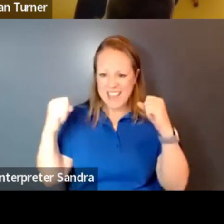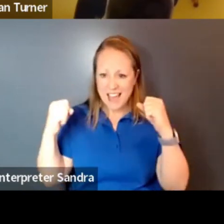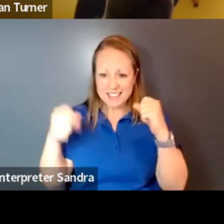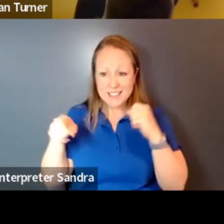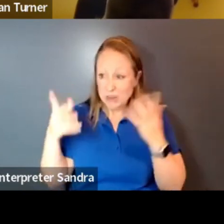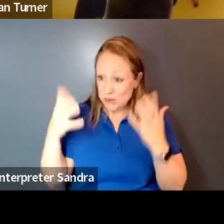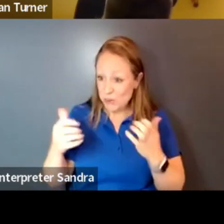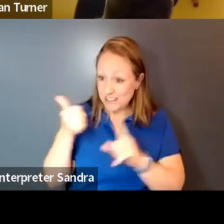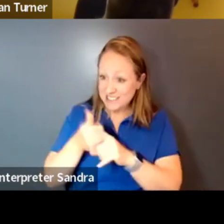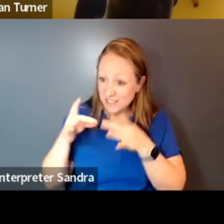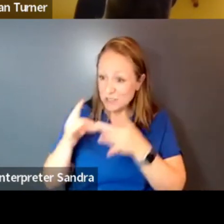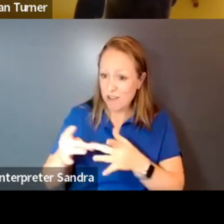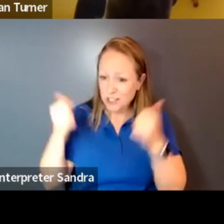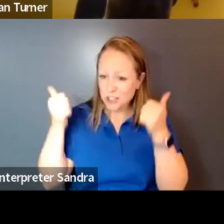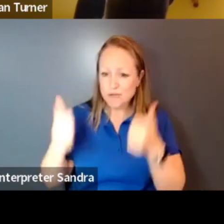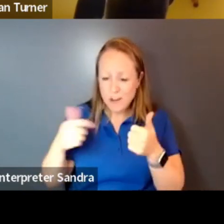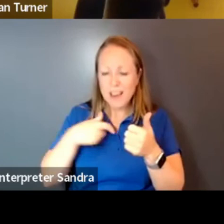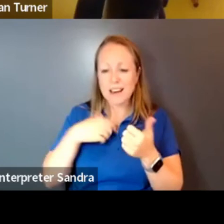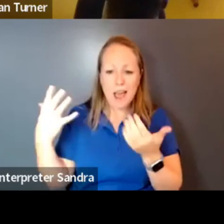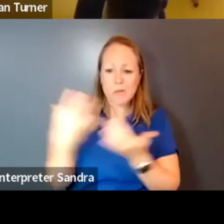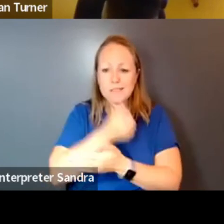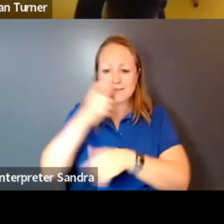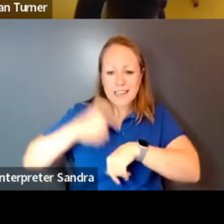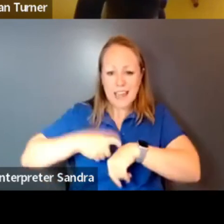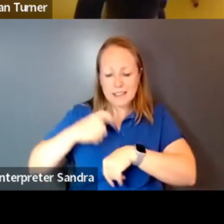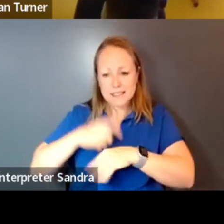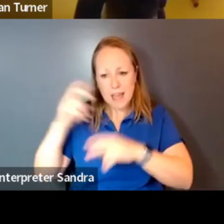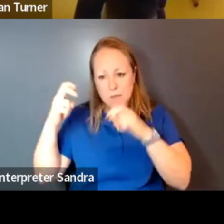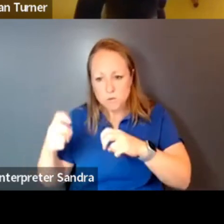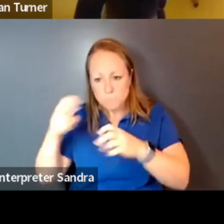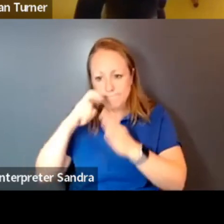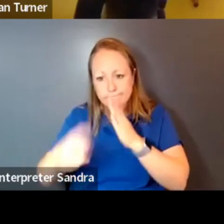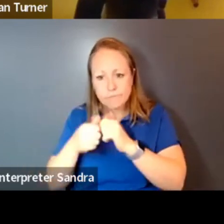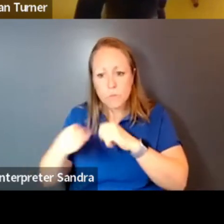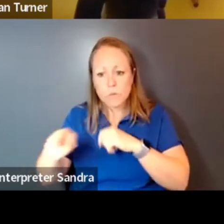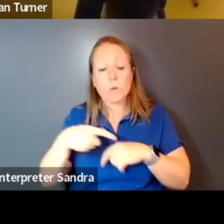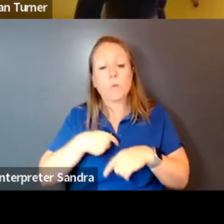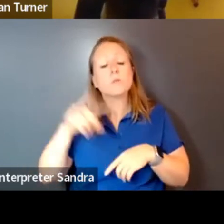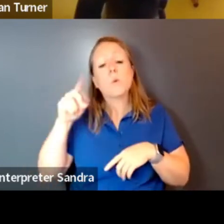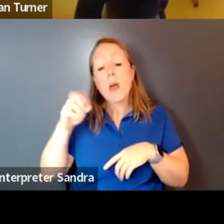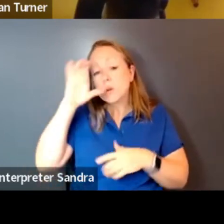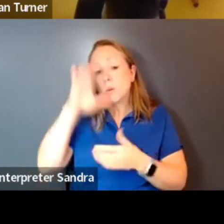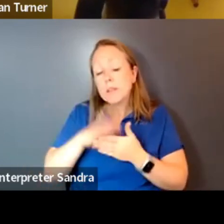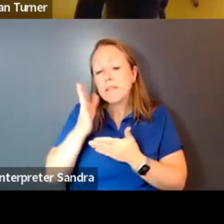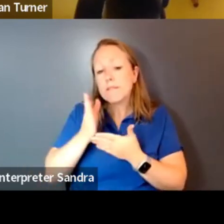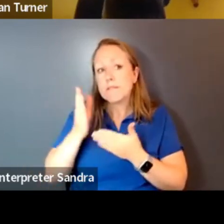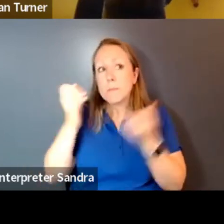subtraction, I will take the time. And so I think that there are just really a lot of people who actually truly believe in self direction, even though they